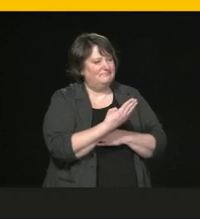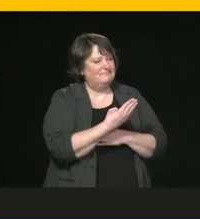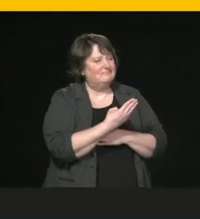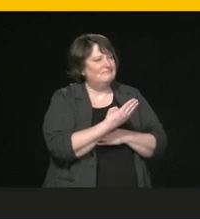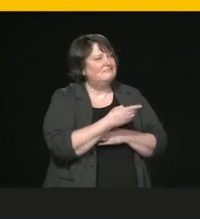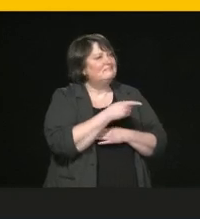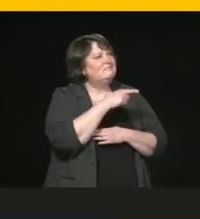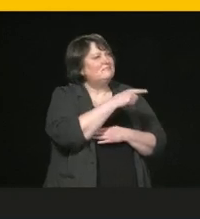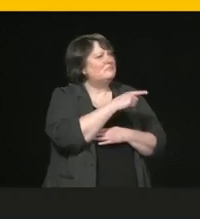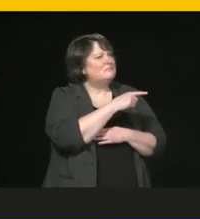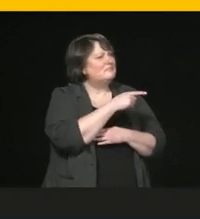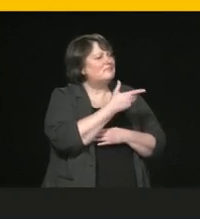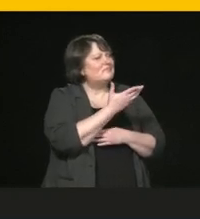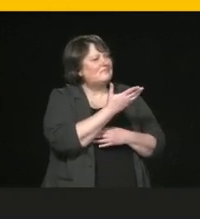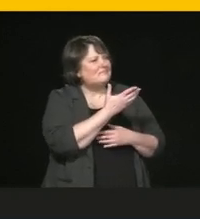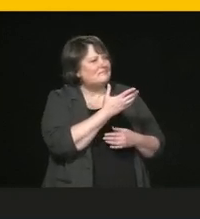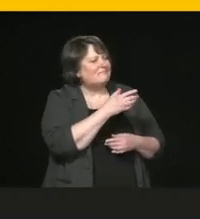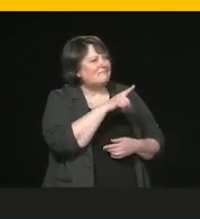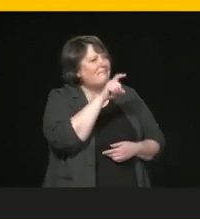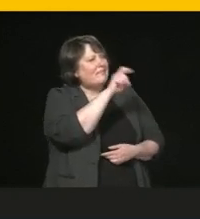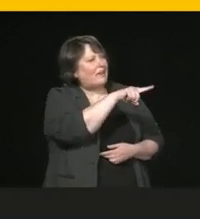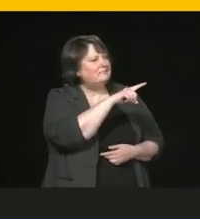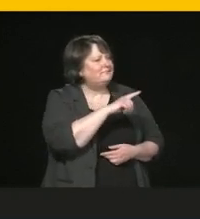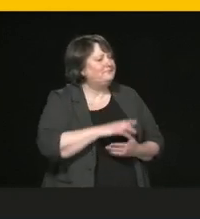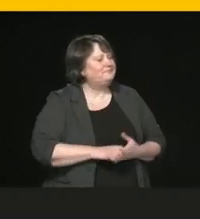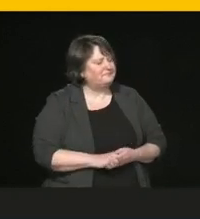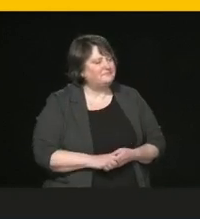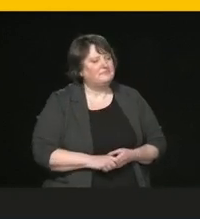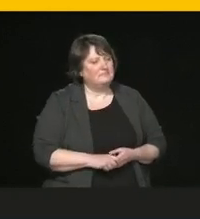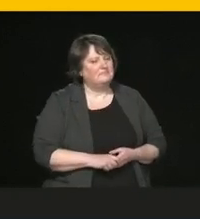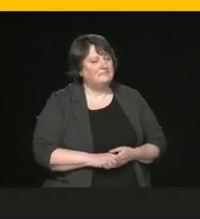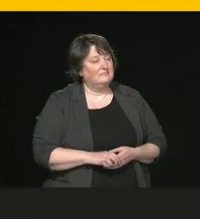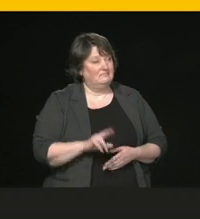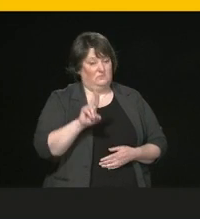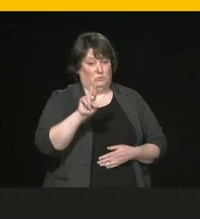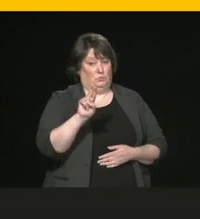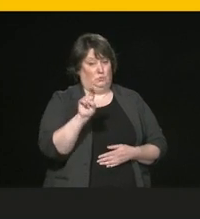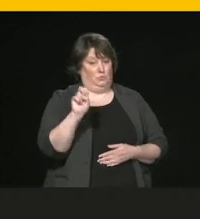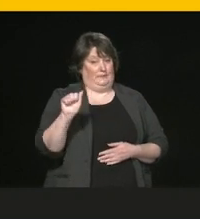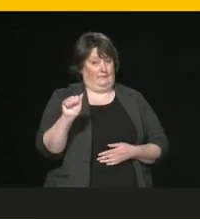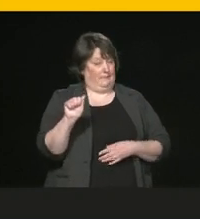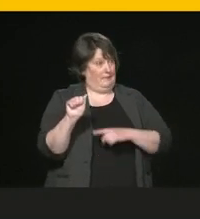GOOD MORNING, MR. TRUDEAU.